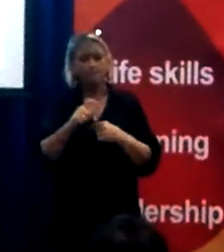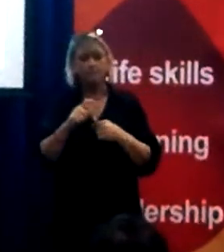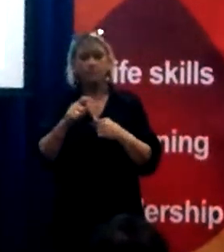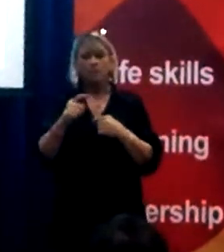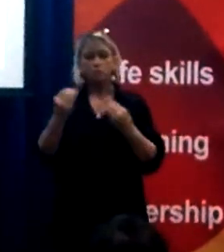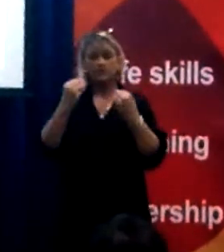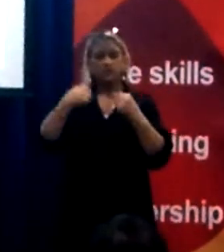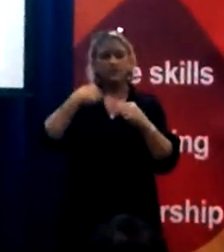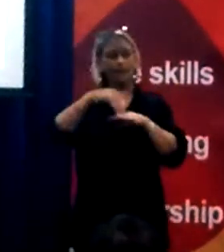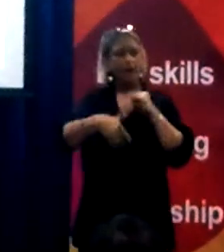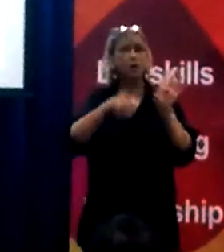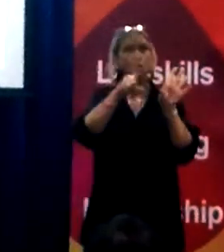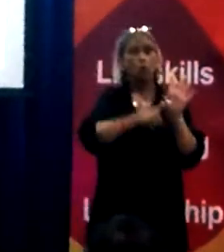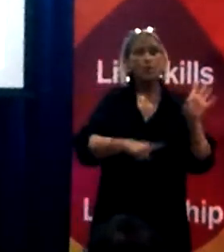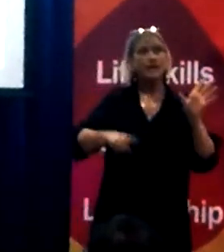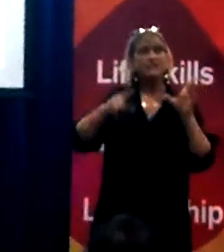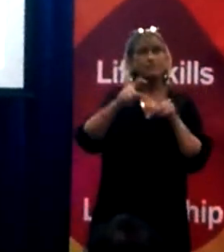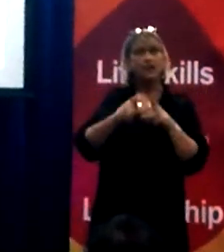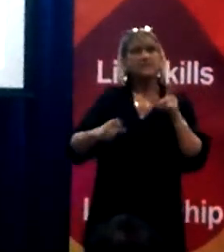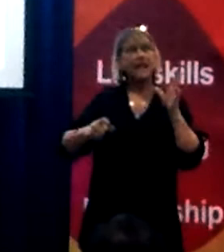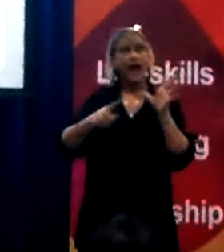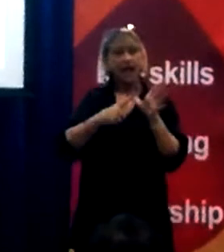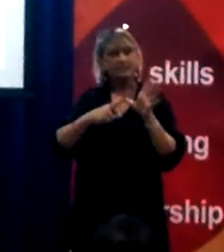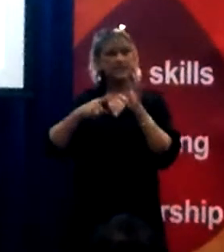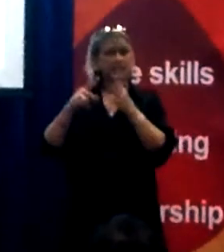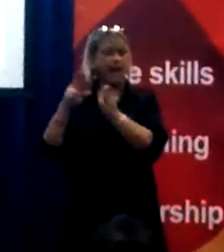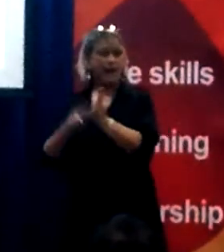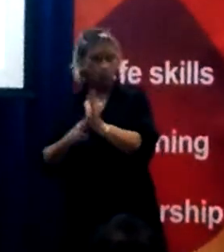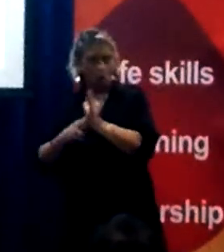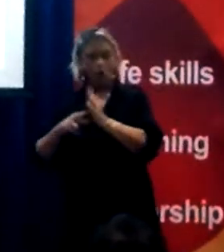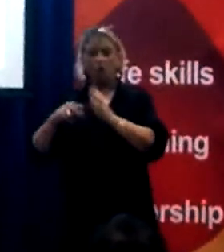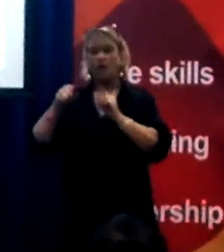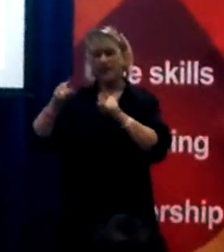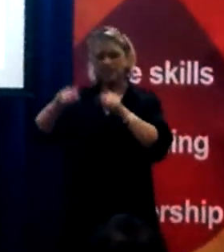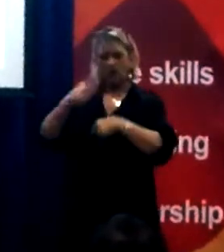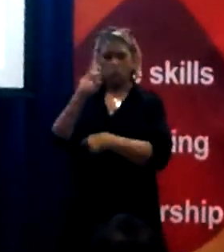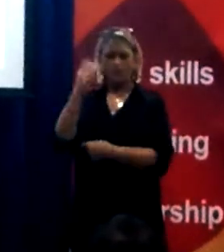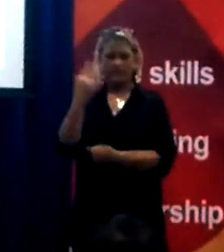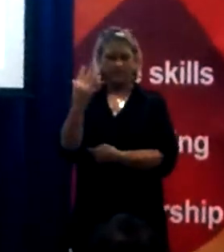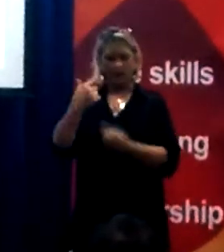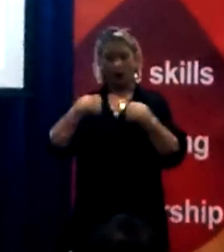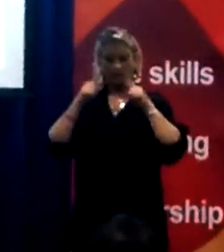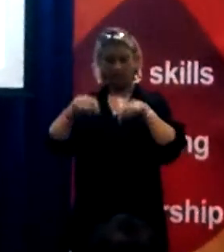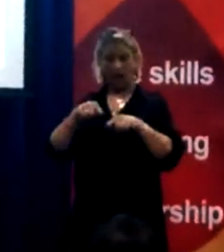The Youth Disability Advocacy Network began in 2015, and I joined just before the launch event in October of that year.